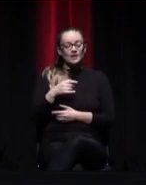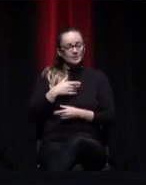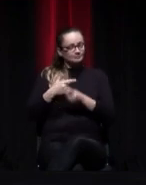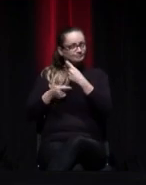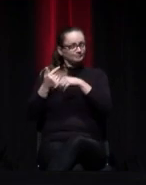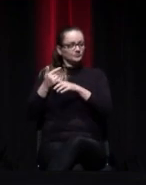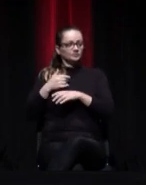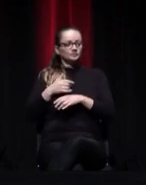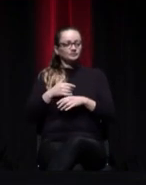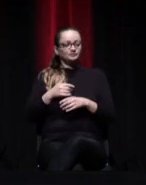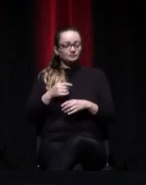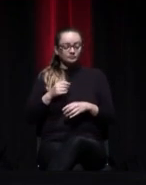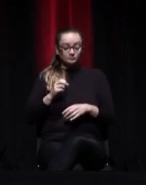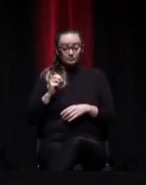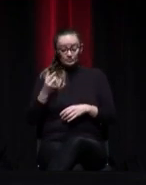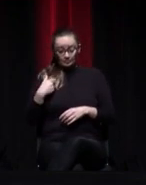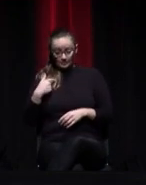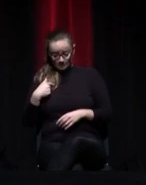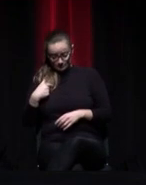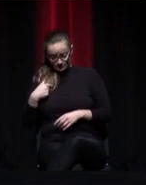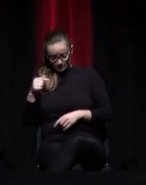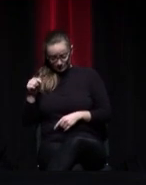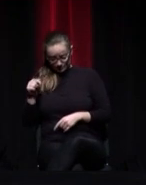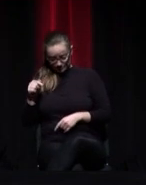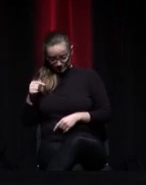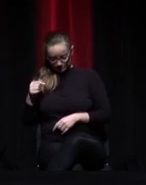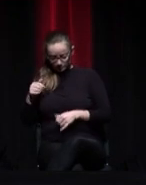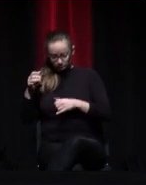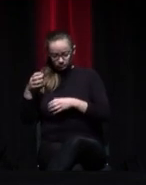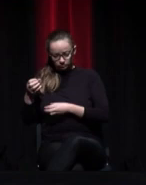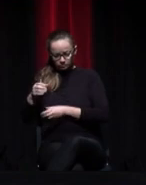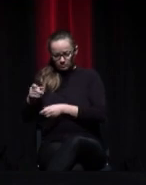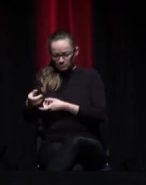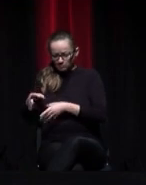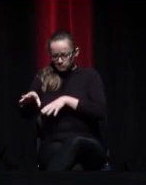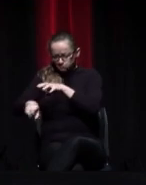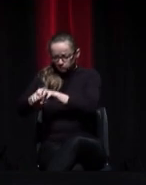For I'll either get informed, qualifying my opinion